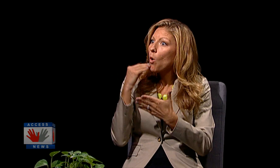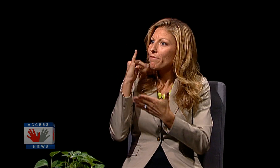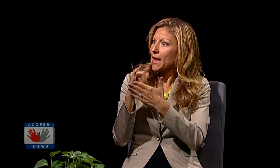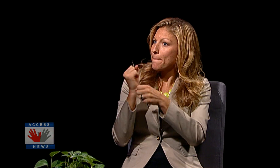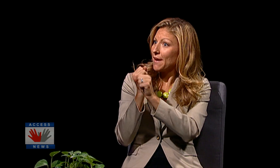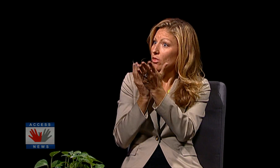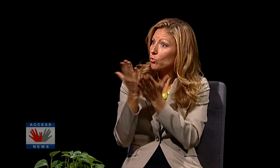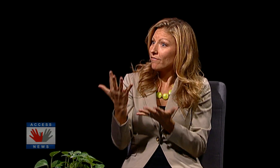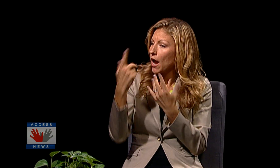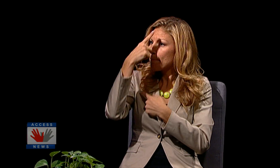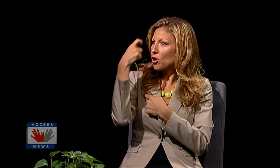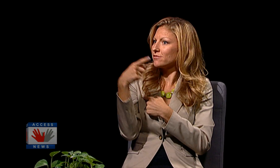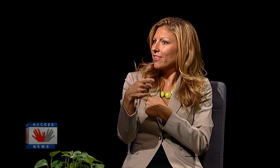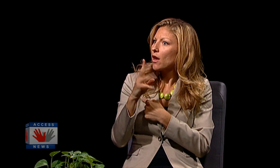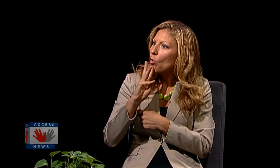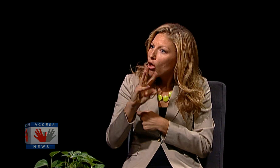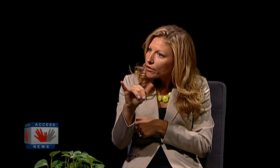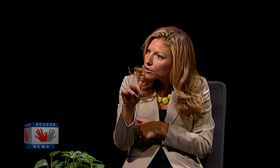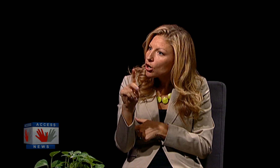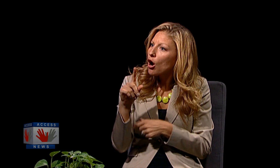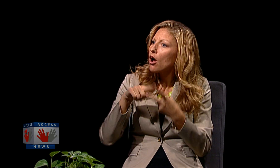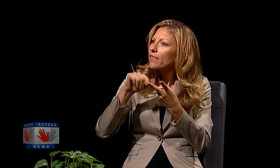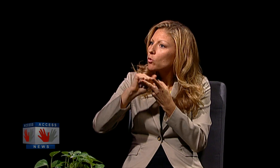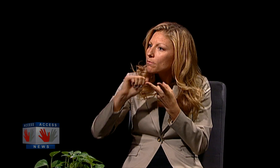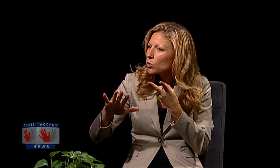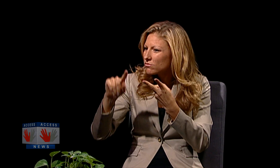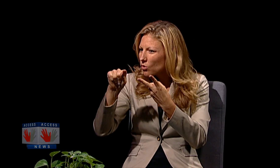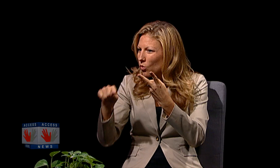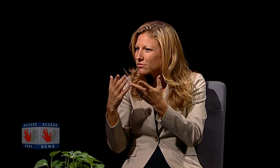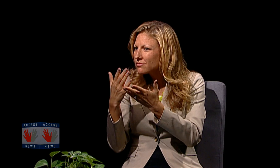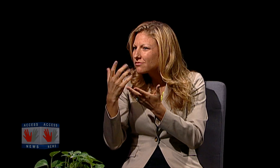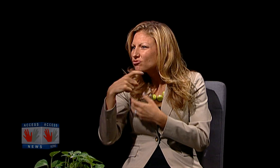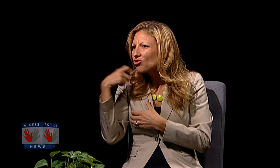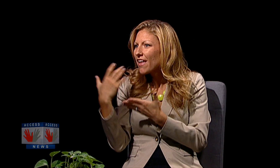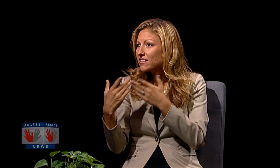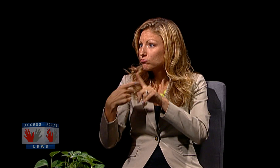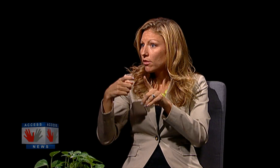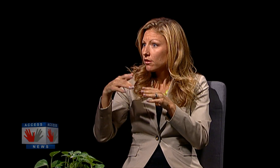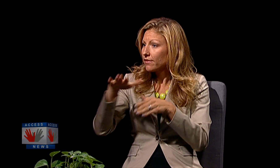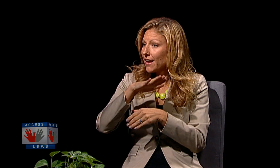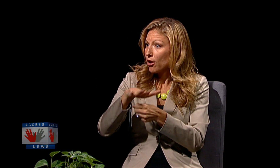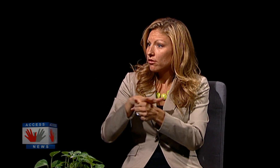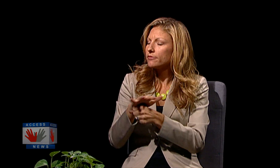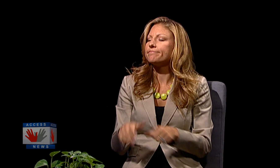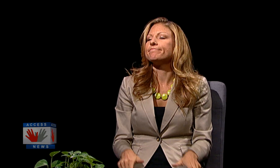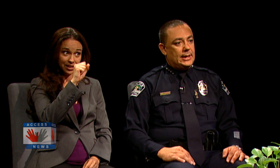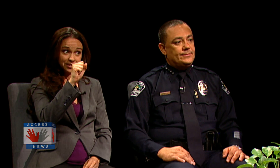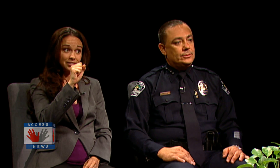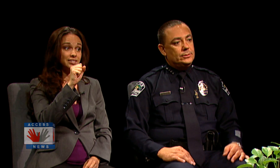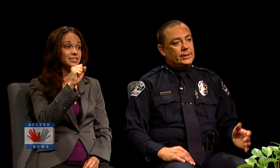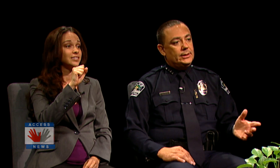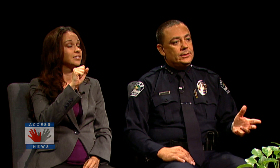SO THERE ARE SOME HOMES THAT MADE IT THROUGH THE FIRE BECAUSE THEY WERE WATERING THEIR YARD AND REMOVING THE BRUSH? ABSOLUTELY, ABSOLUTELY.